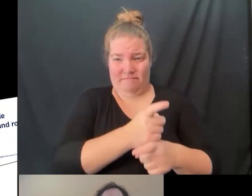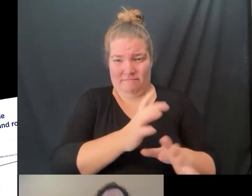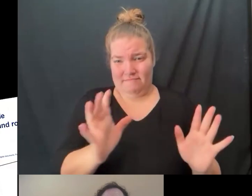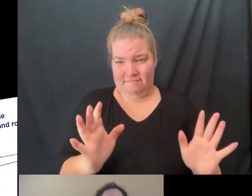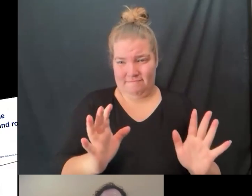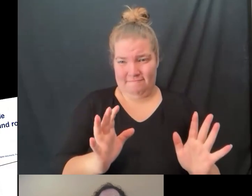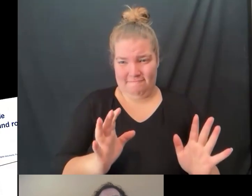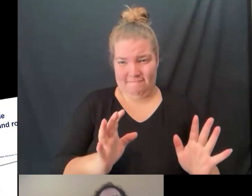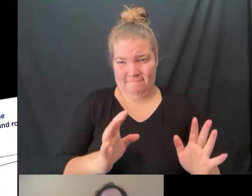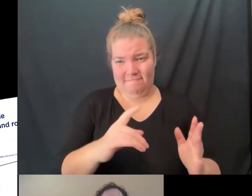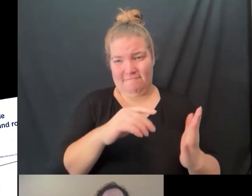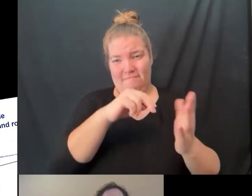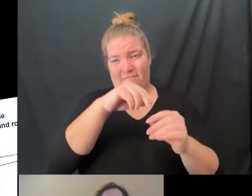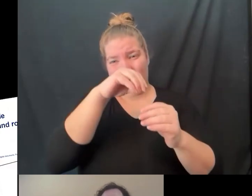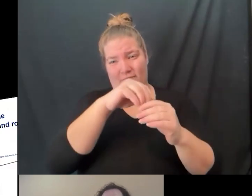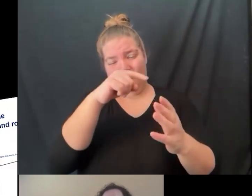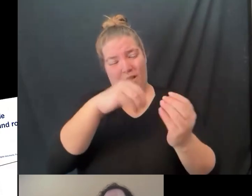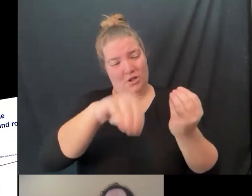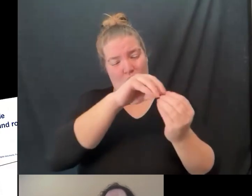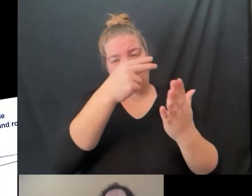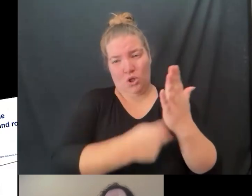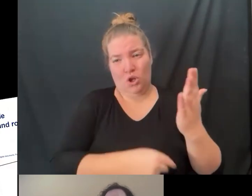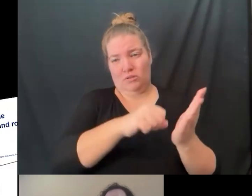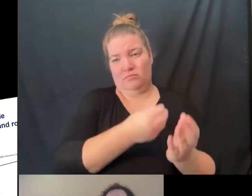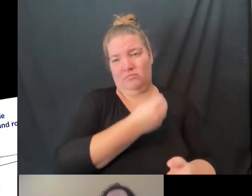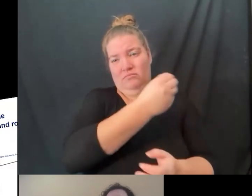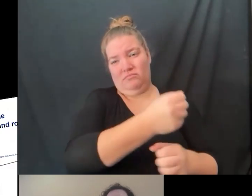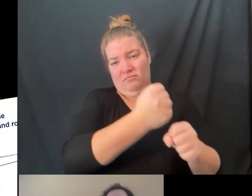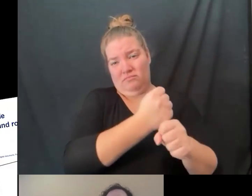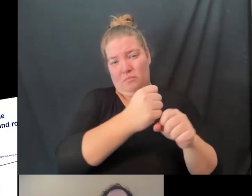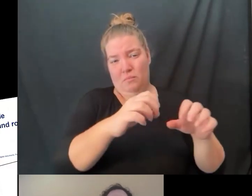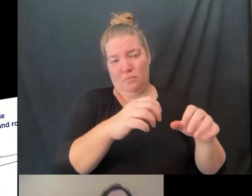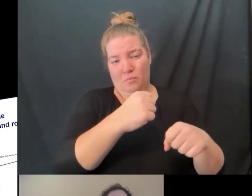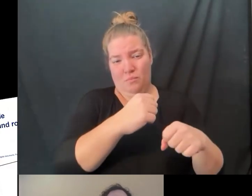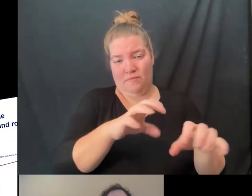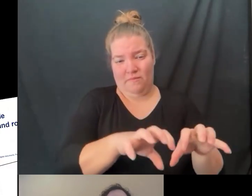And if they're not, you may never get paid. That's what you do for everything outsourced.